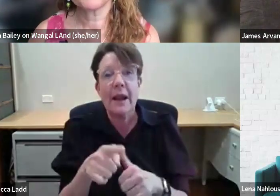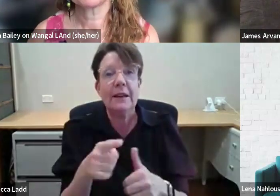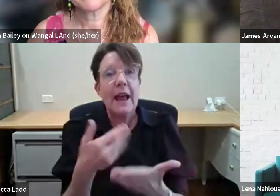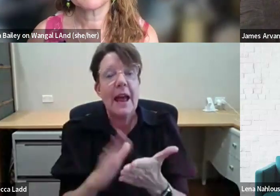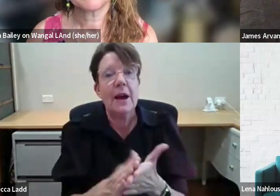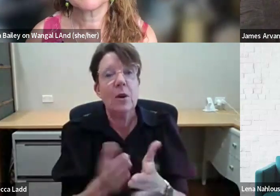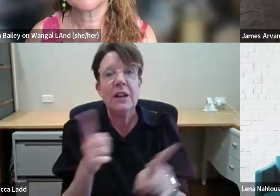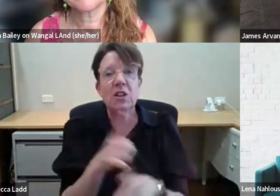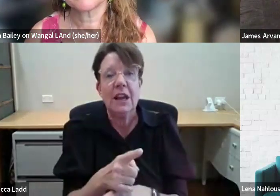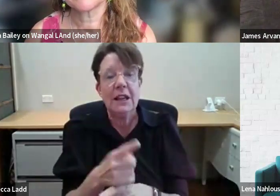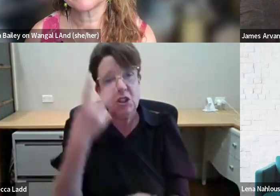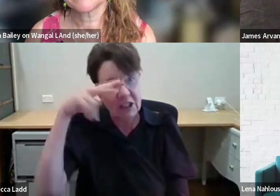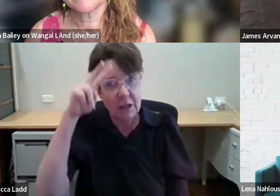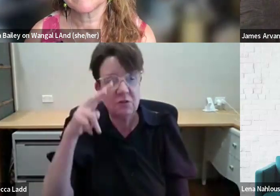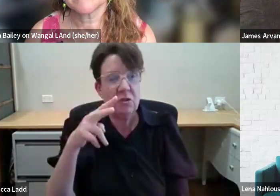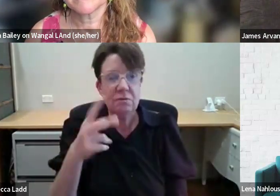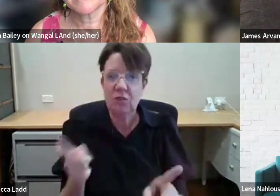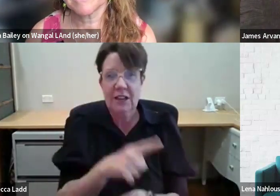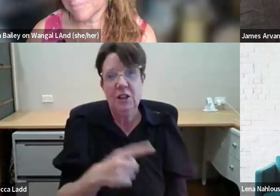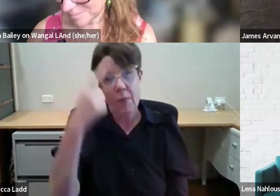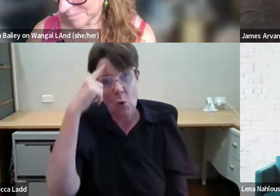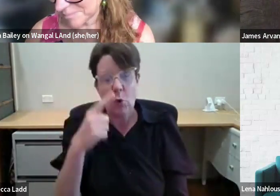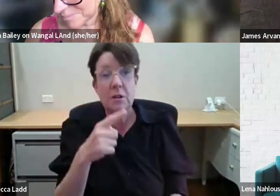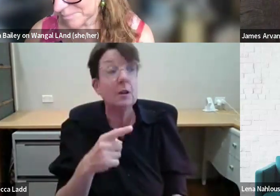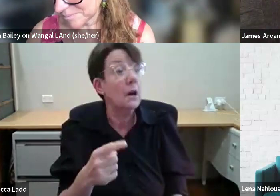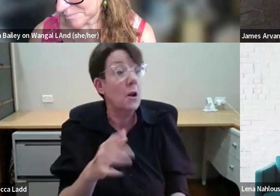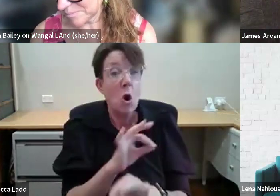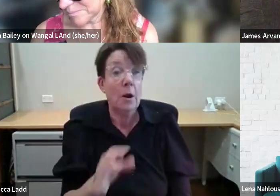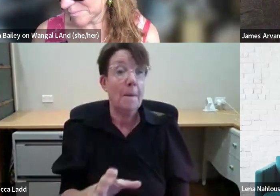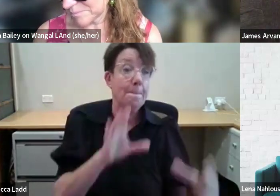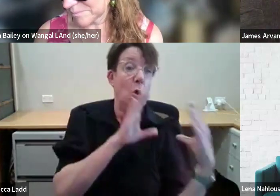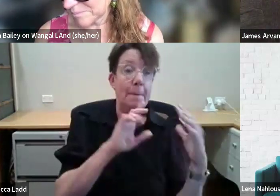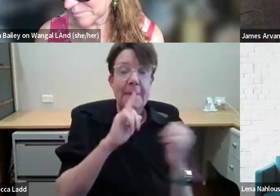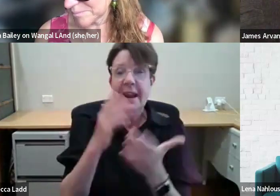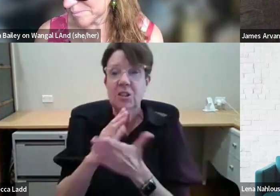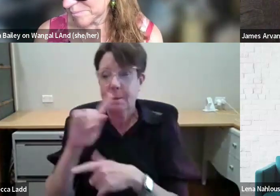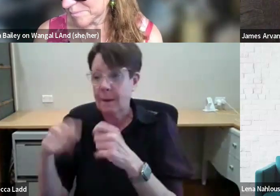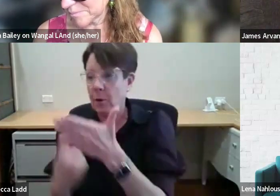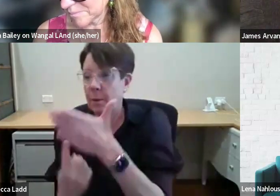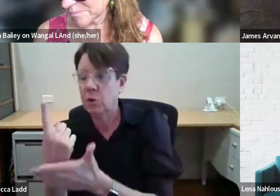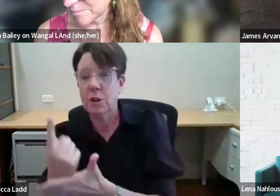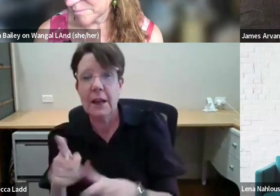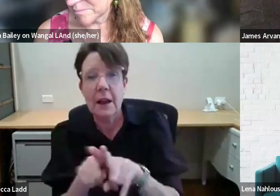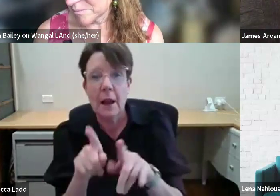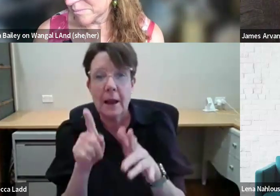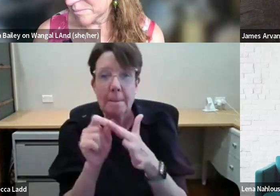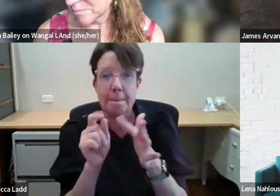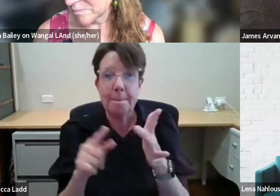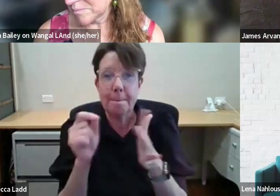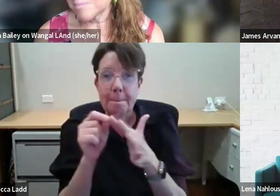need to look outside , into other spaces to see how they are doing it because we are not always addressing